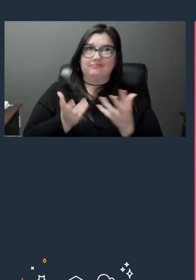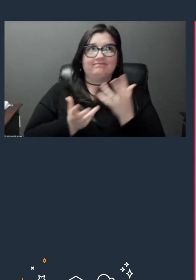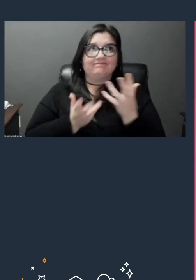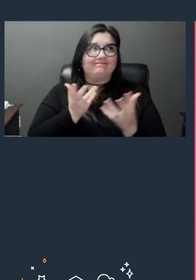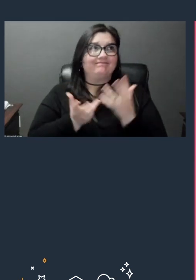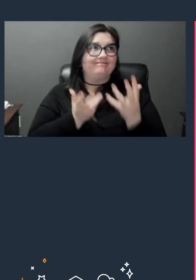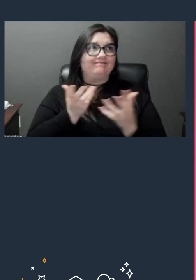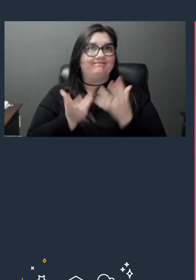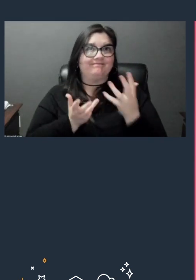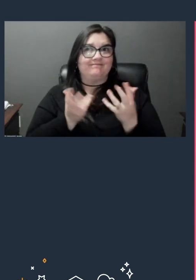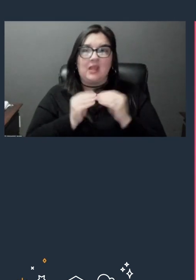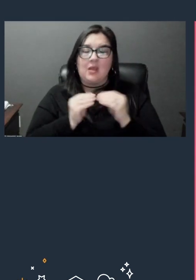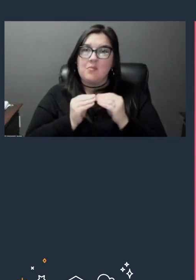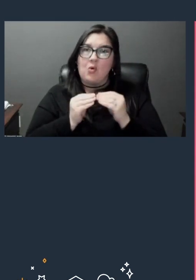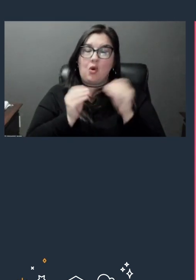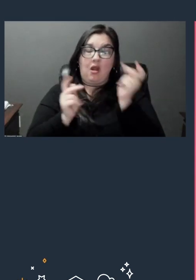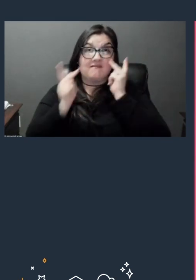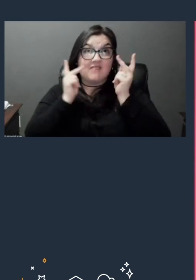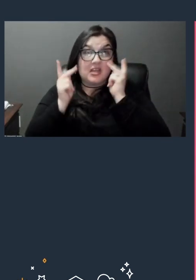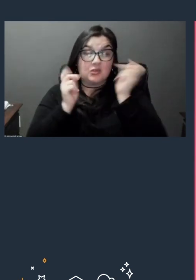visual dashboards to make recommendations, too.